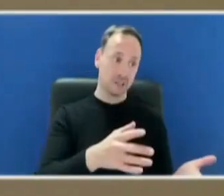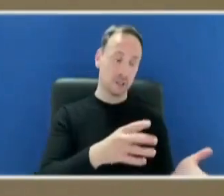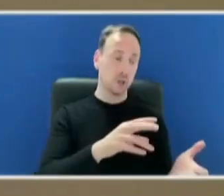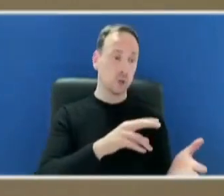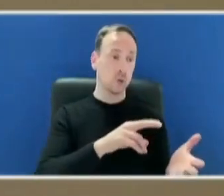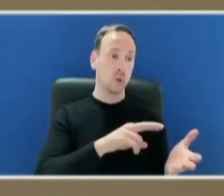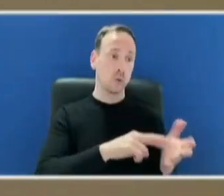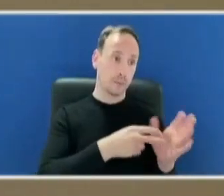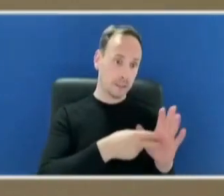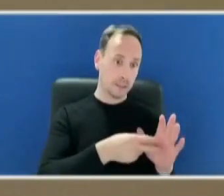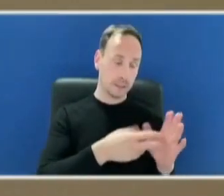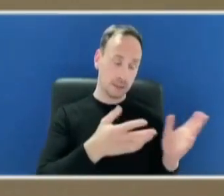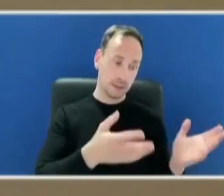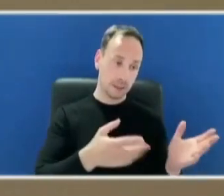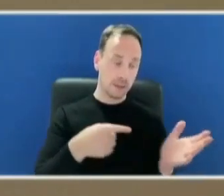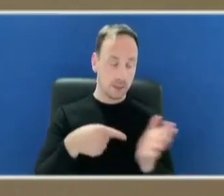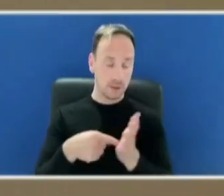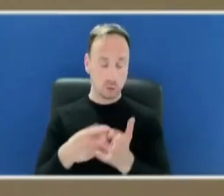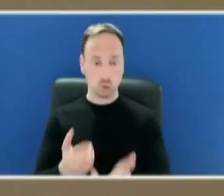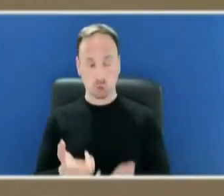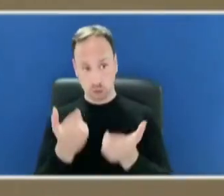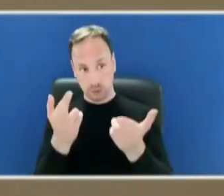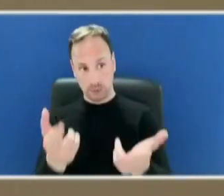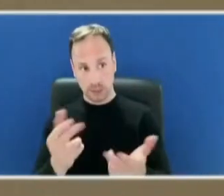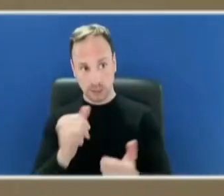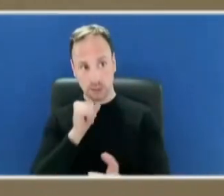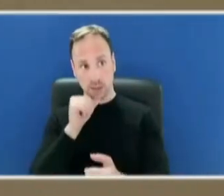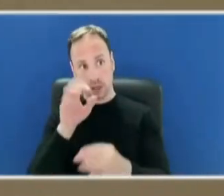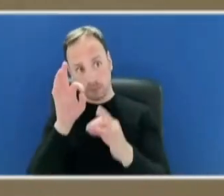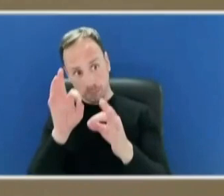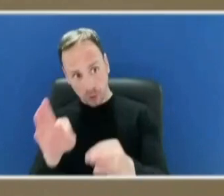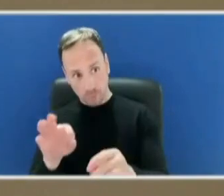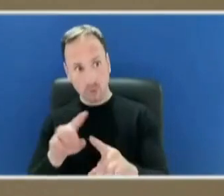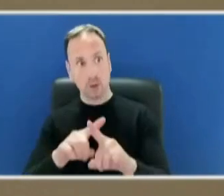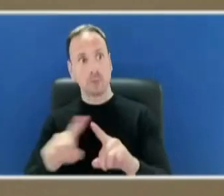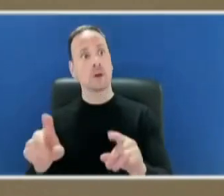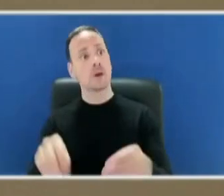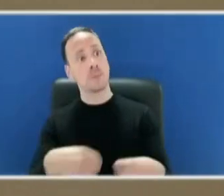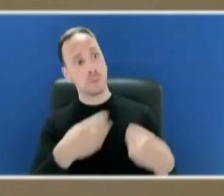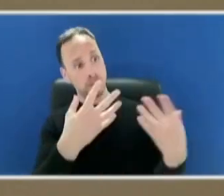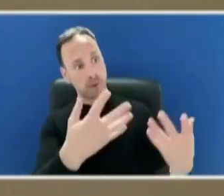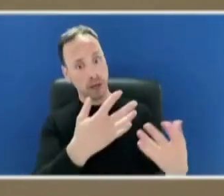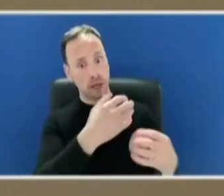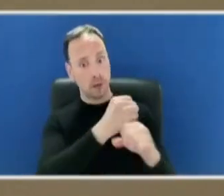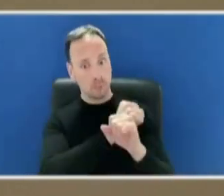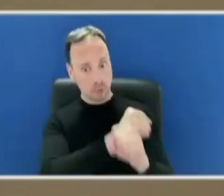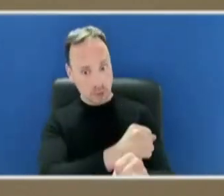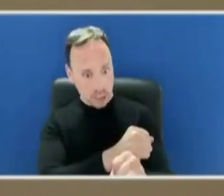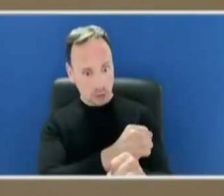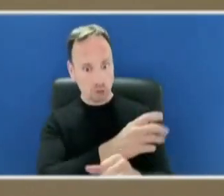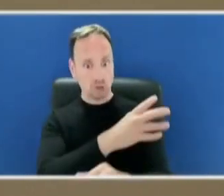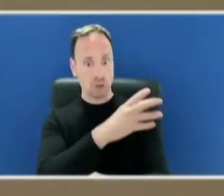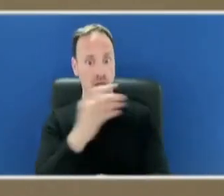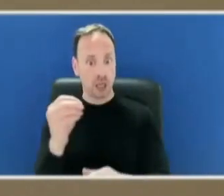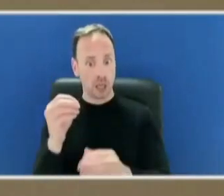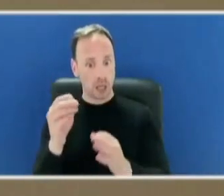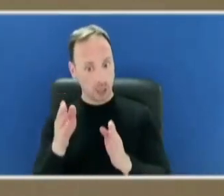I think it provides structure protection and ultimately a path forward, and that is why I'm going to